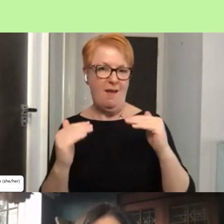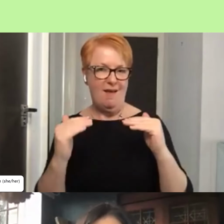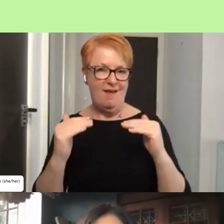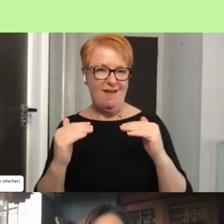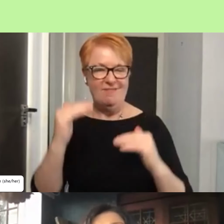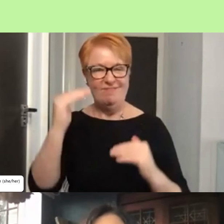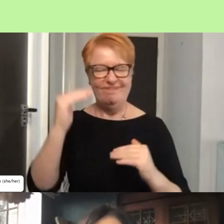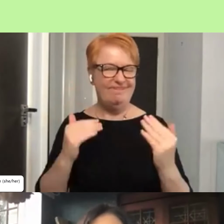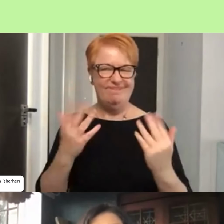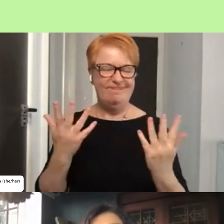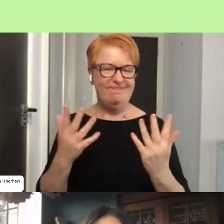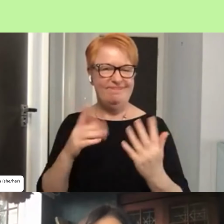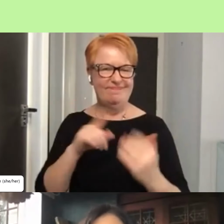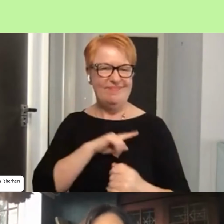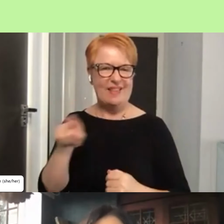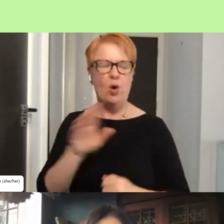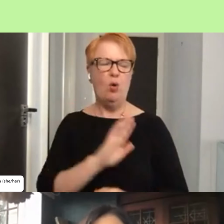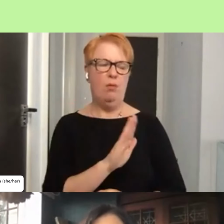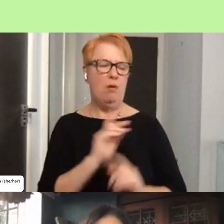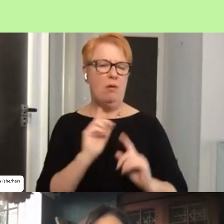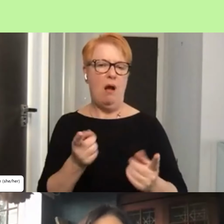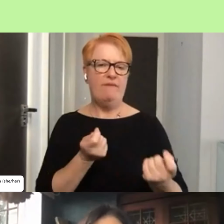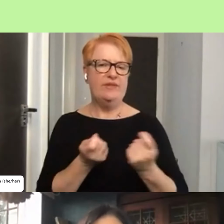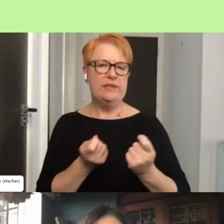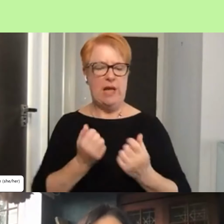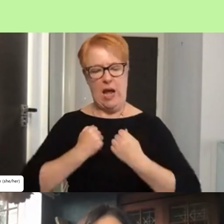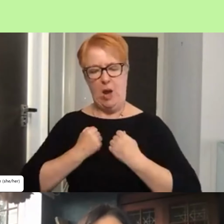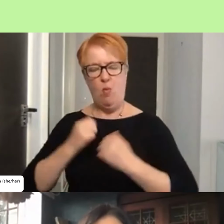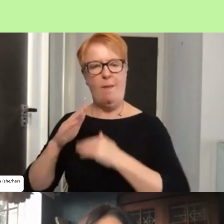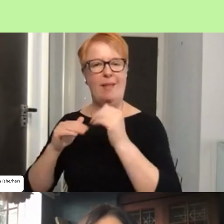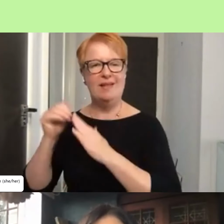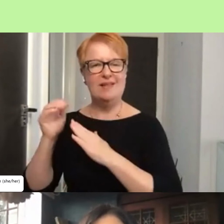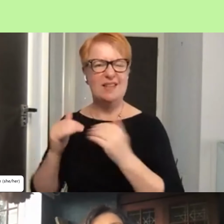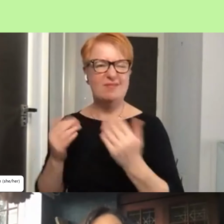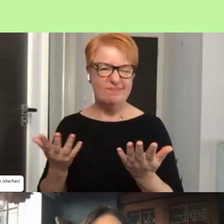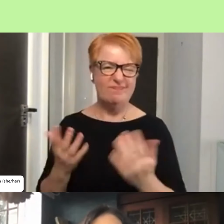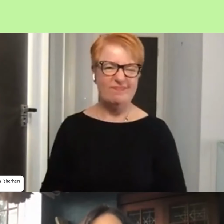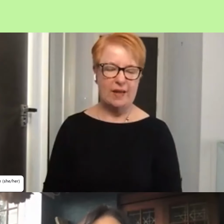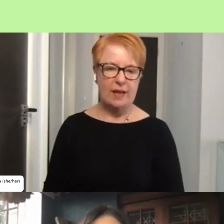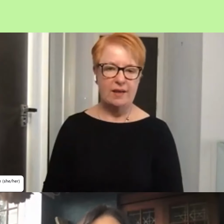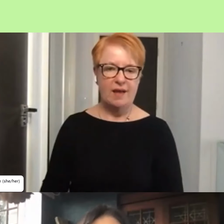So, this is there might be a lot of other problems. But I think the building is a huge problem.